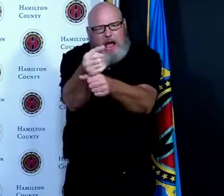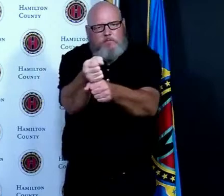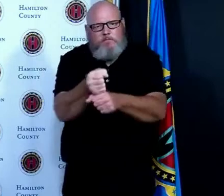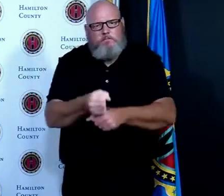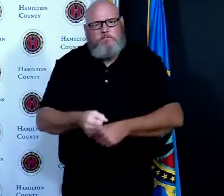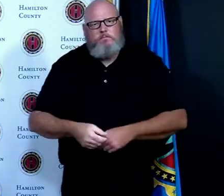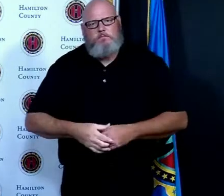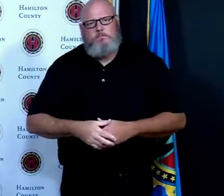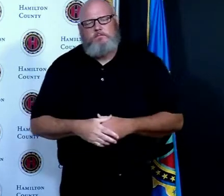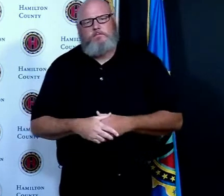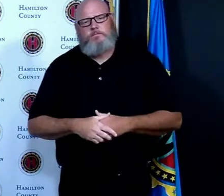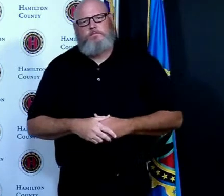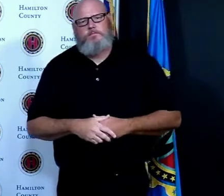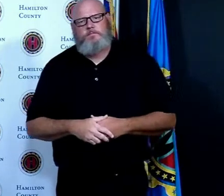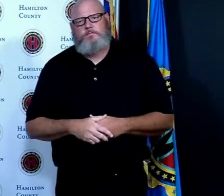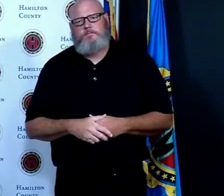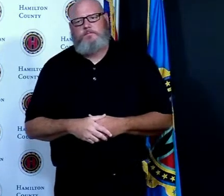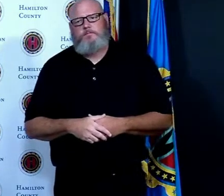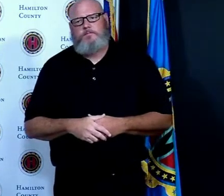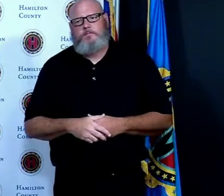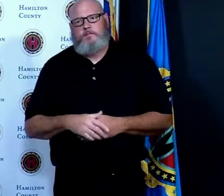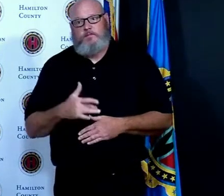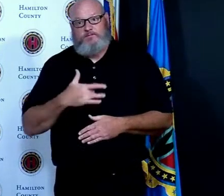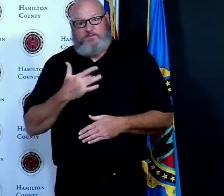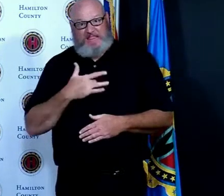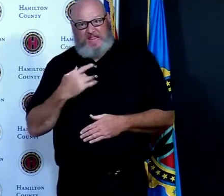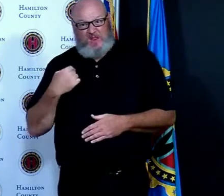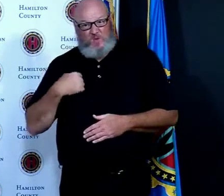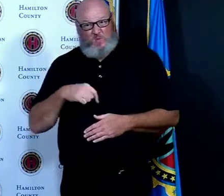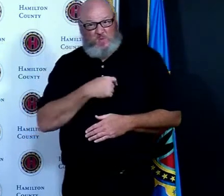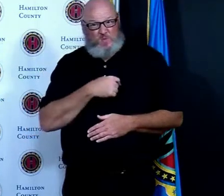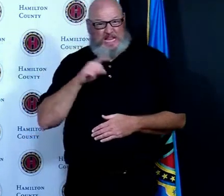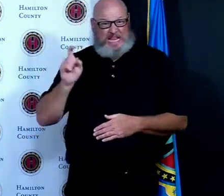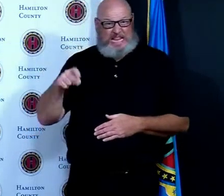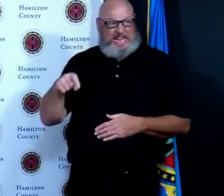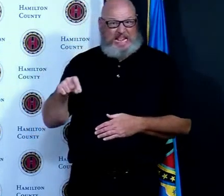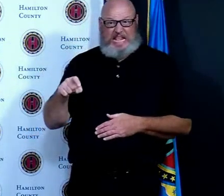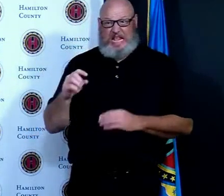do you feel we need a more forceful government action to really get people's